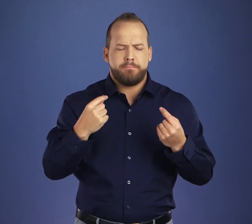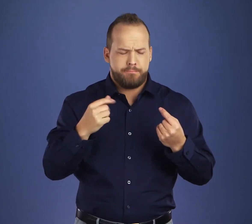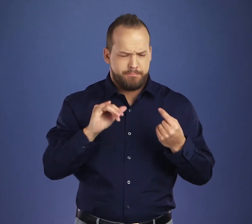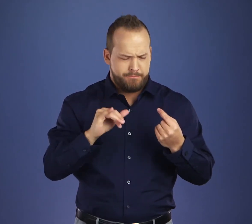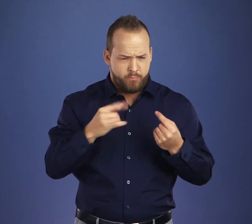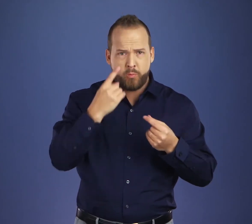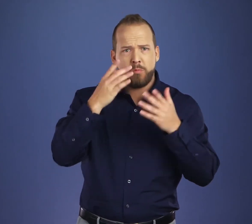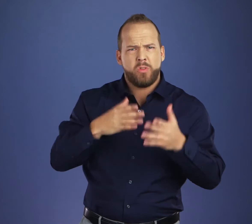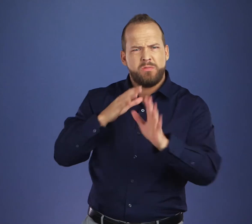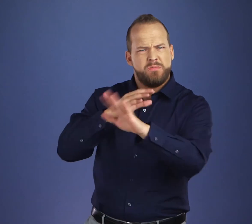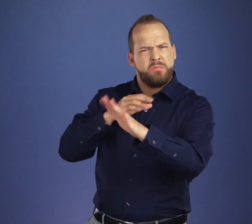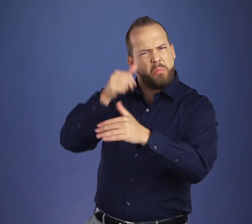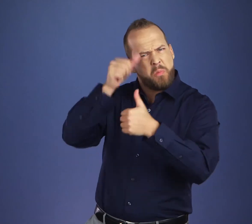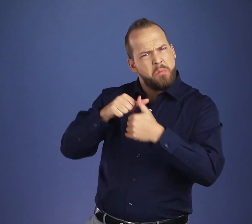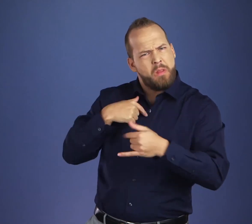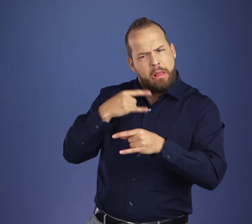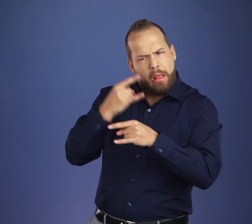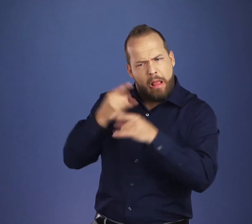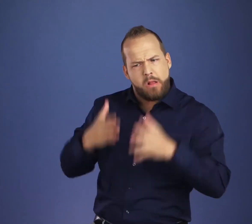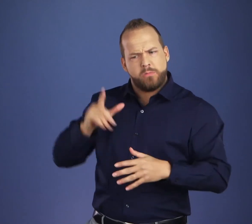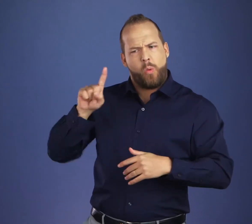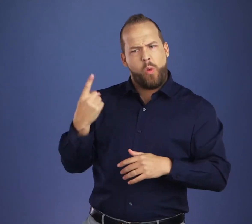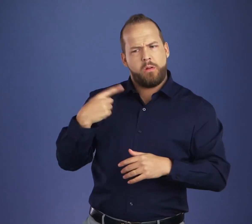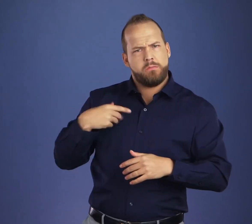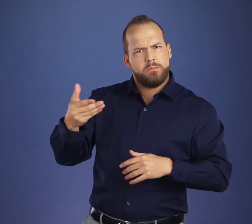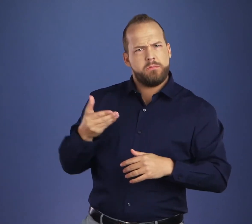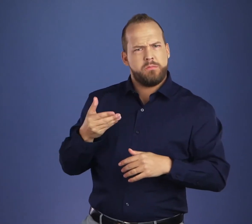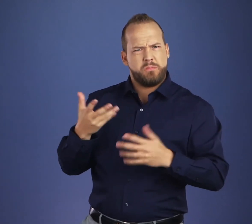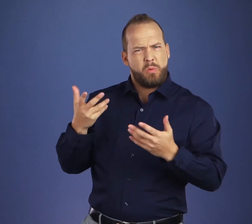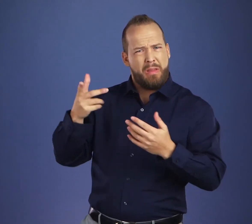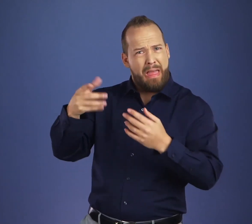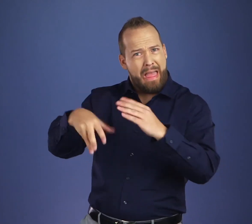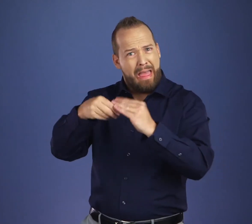At first the elders could look only at the objections.